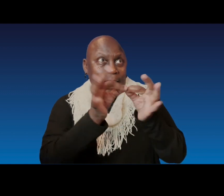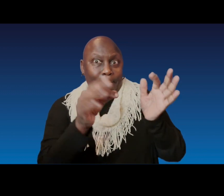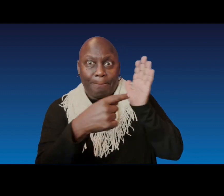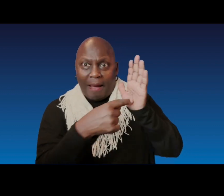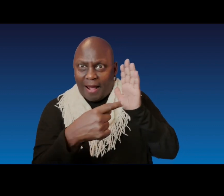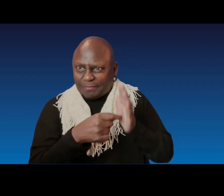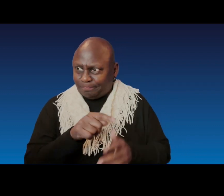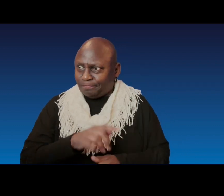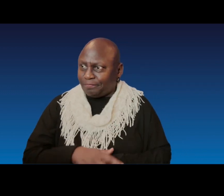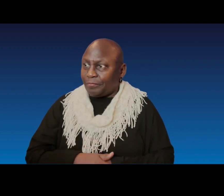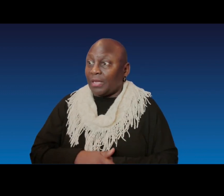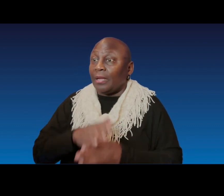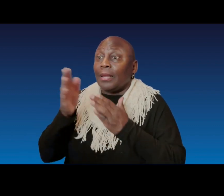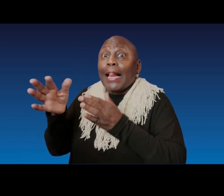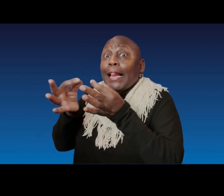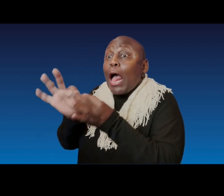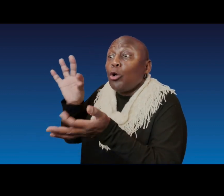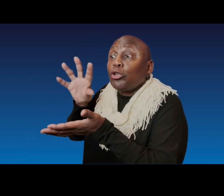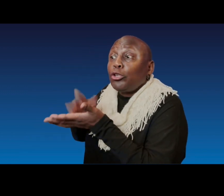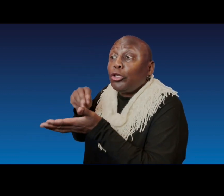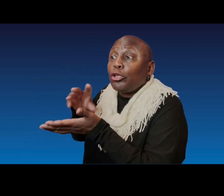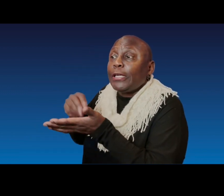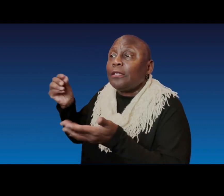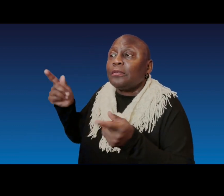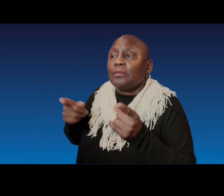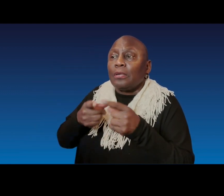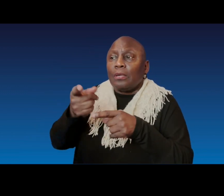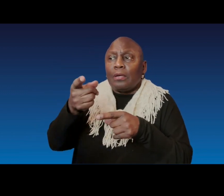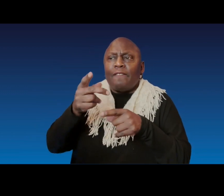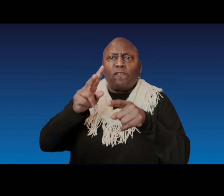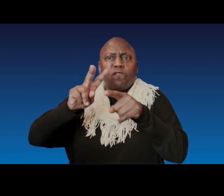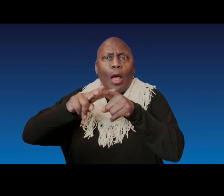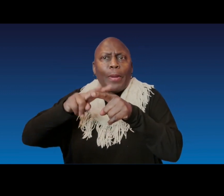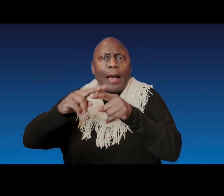It also involves engaging with peers, colleagues and linguistic models.